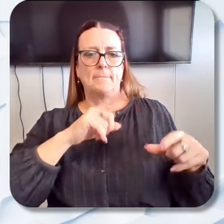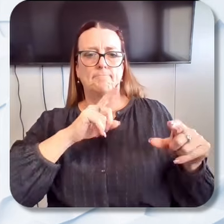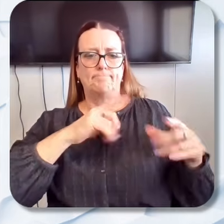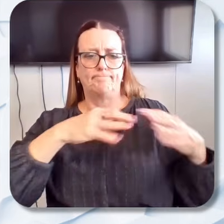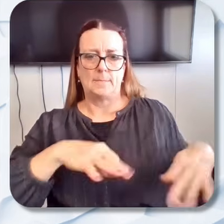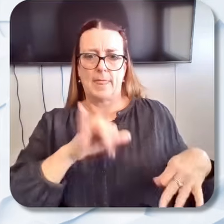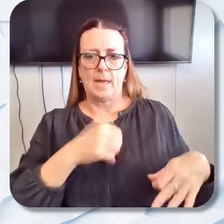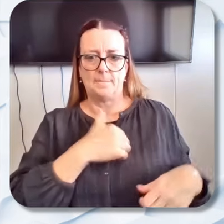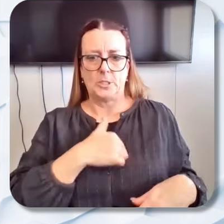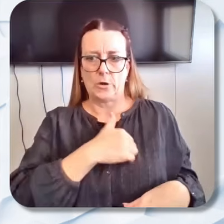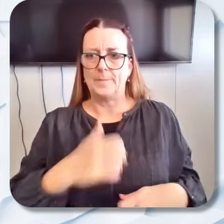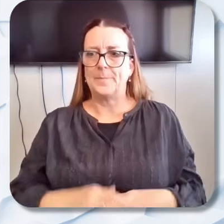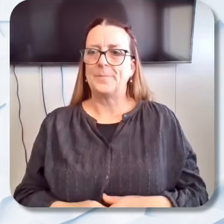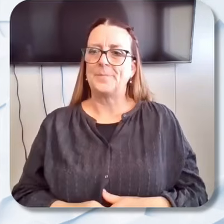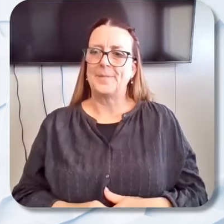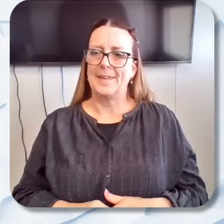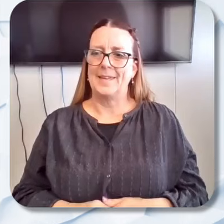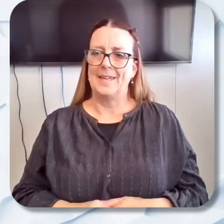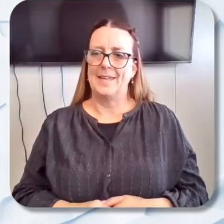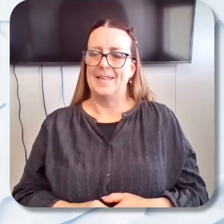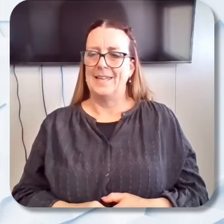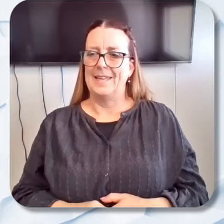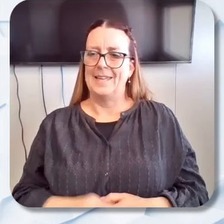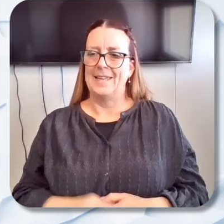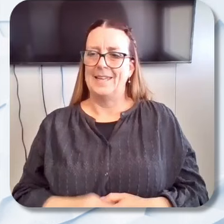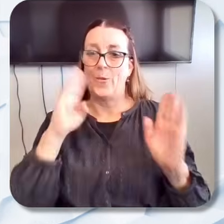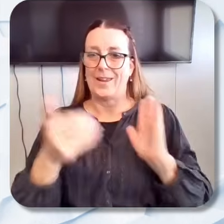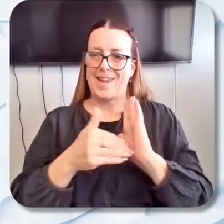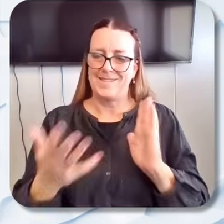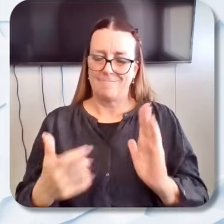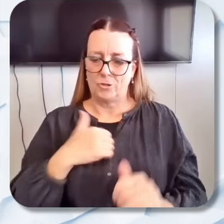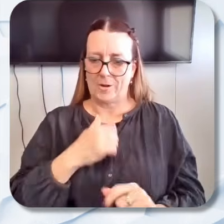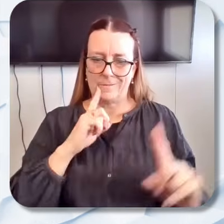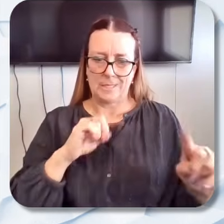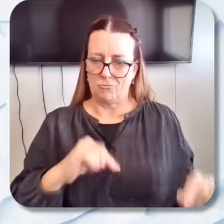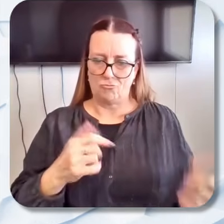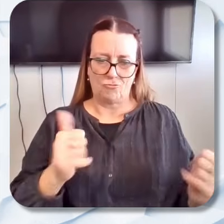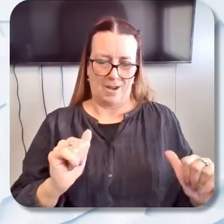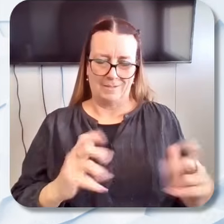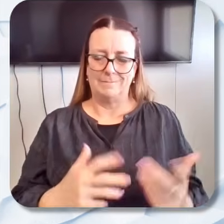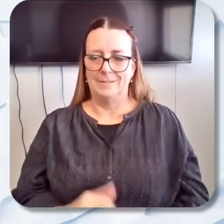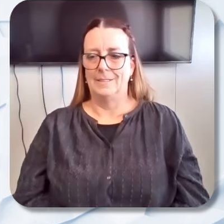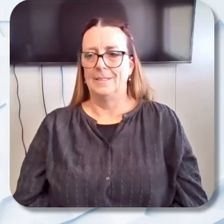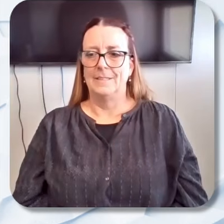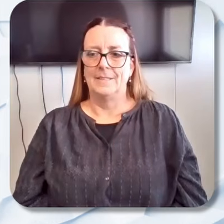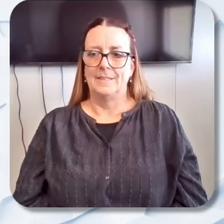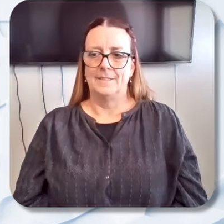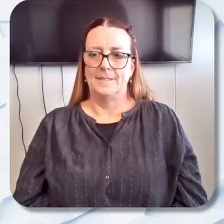Sorry about that. Back on. Hello, everyone. I was trying to answer a question.